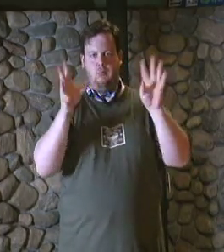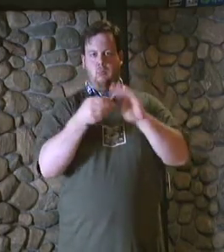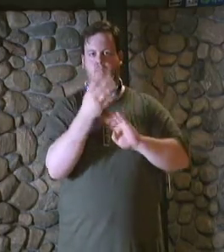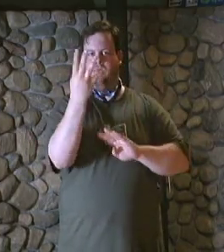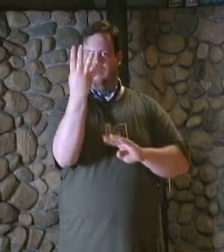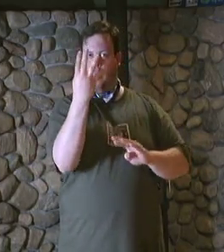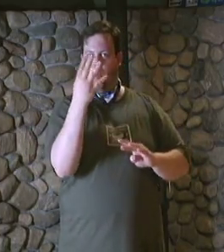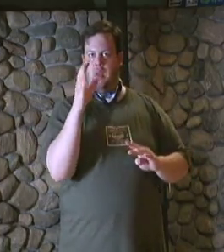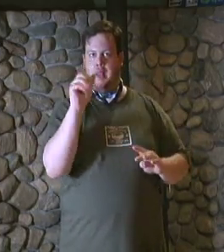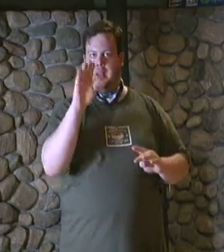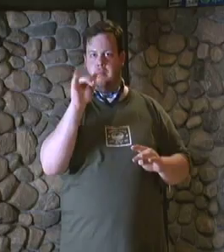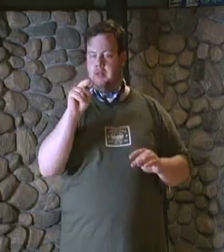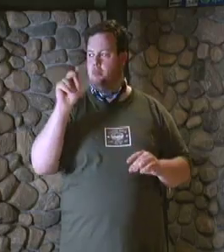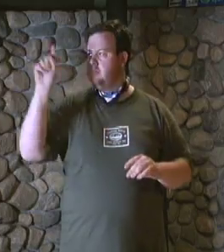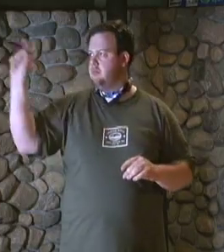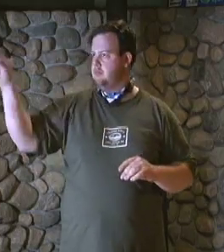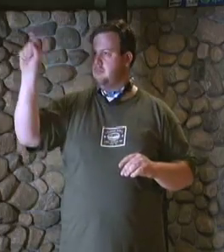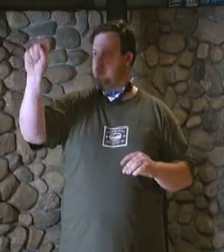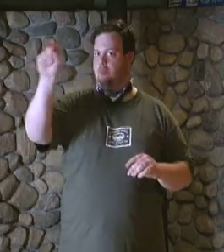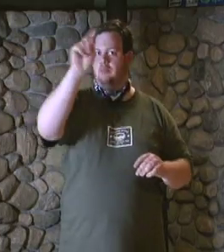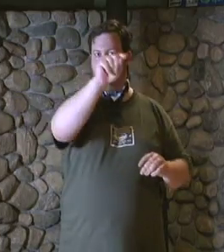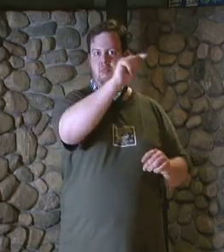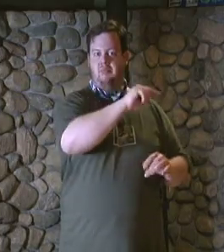Four cabins were built at campÑ